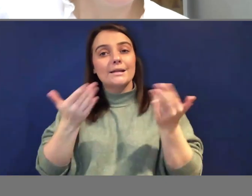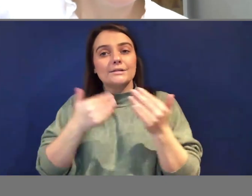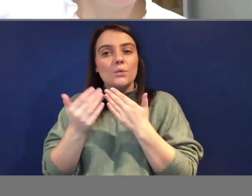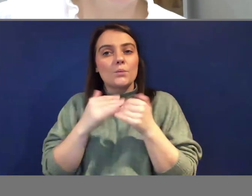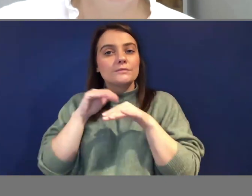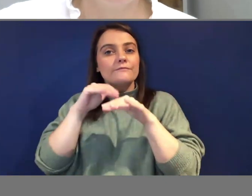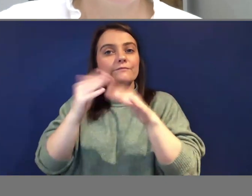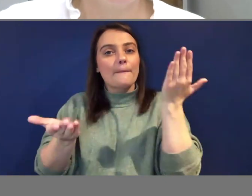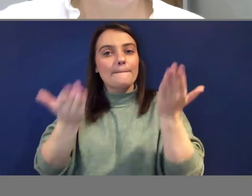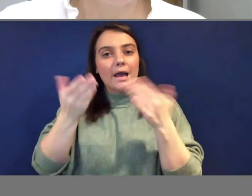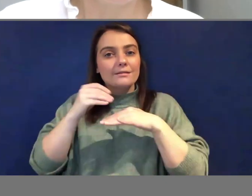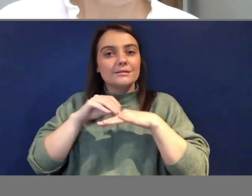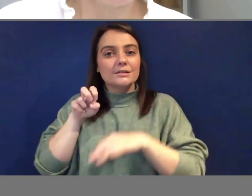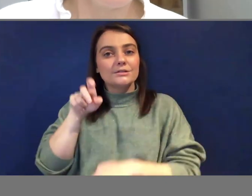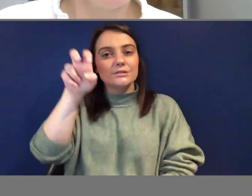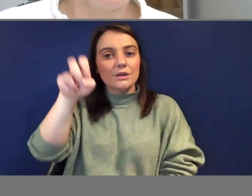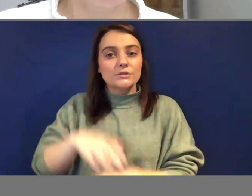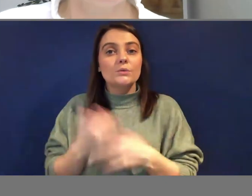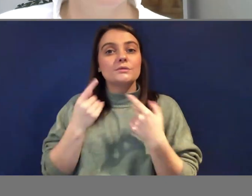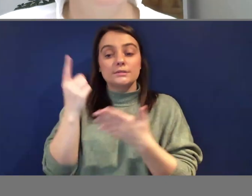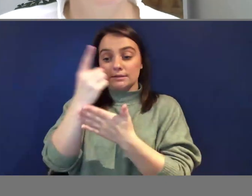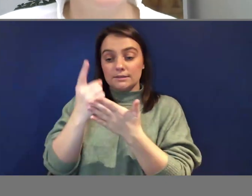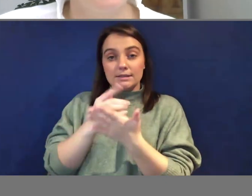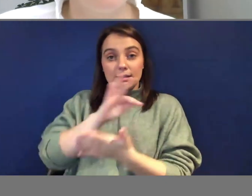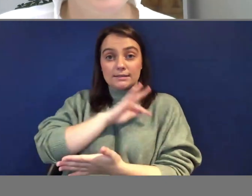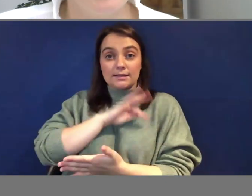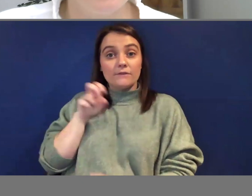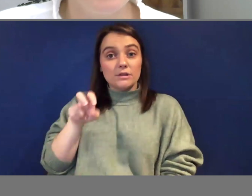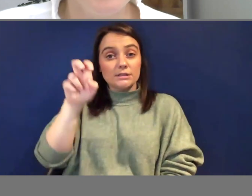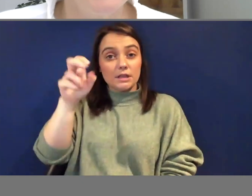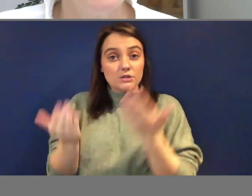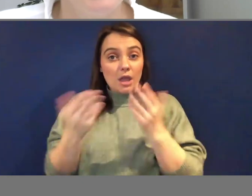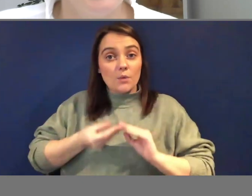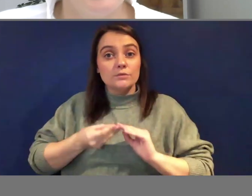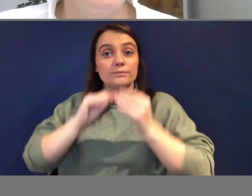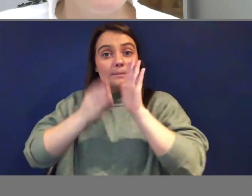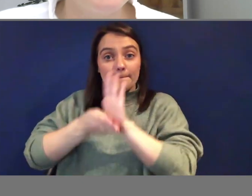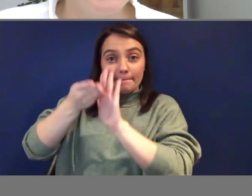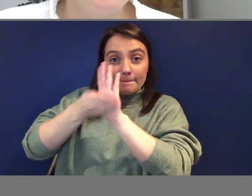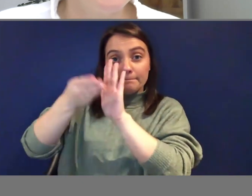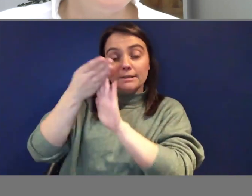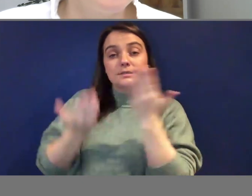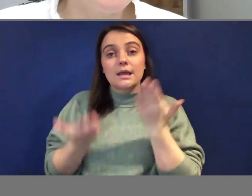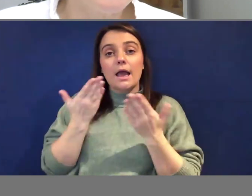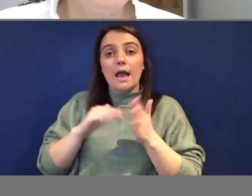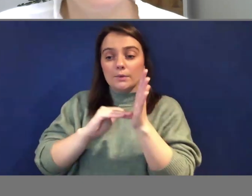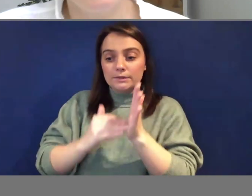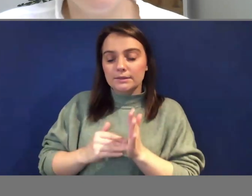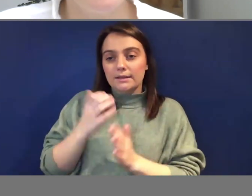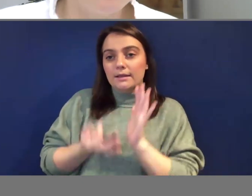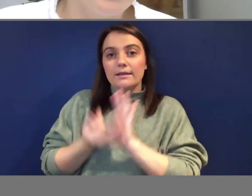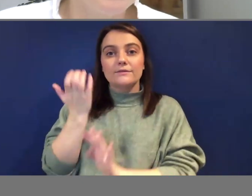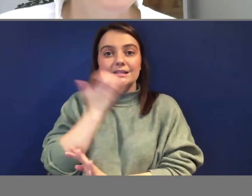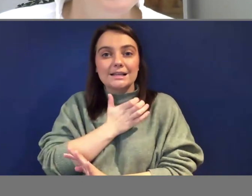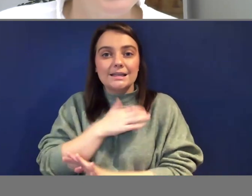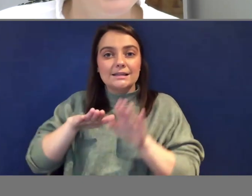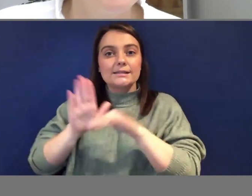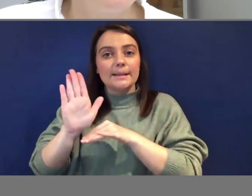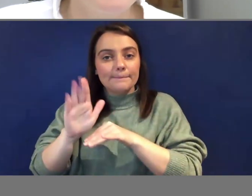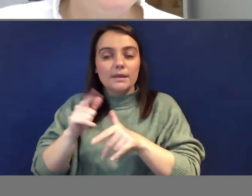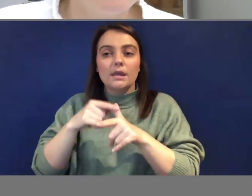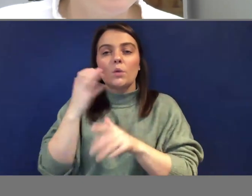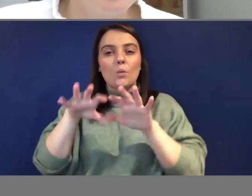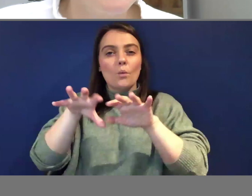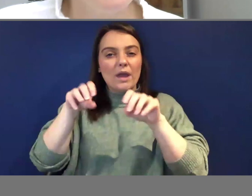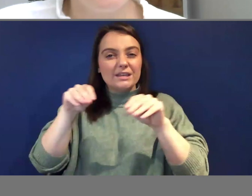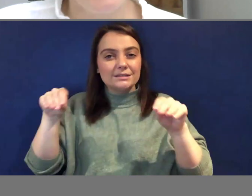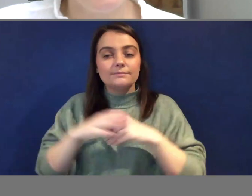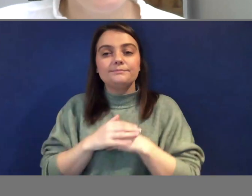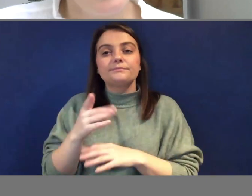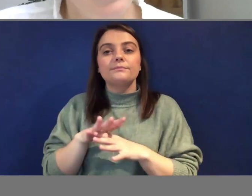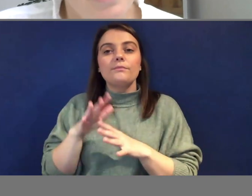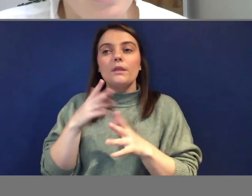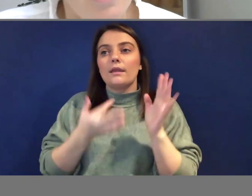on stairs obviously there's the design of the stair itself there's how it was constructed how it's maintained is it clean is it slippy is it wet the surrounding environment distractions